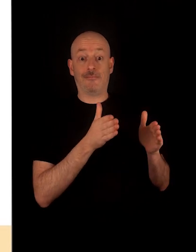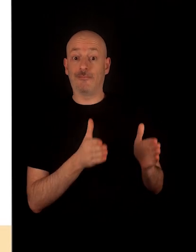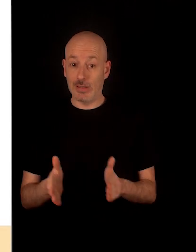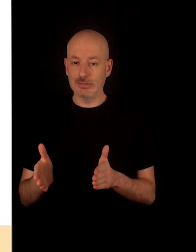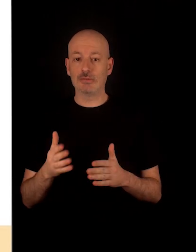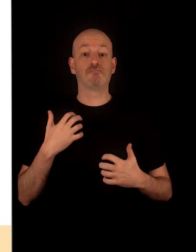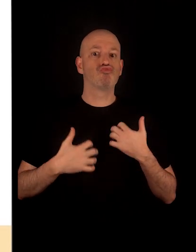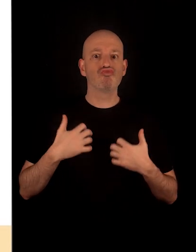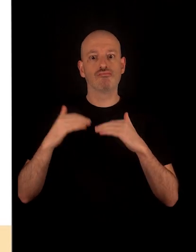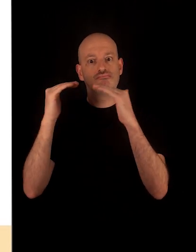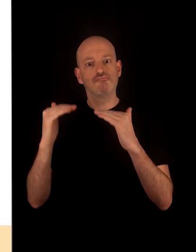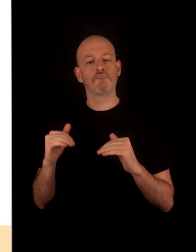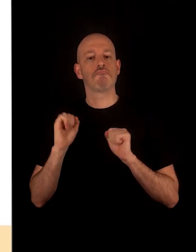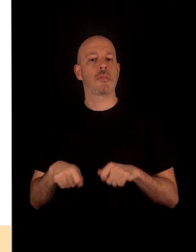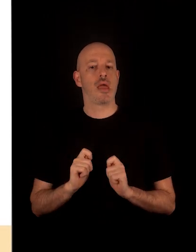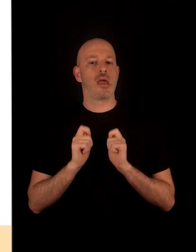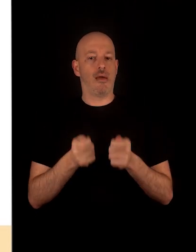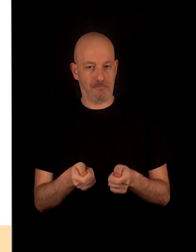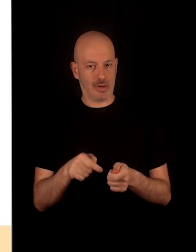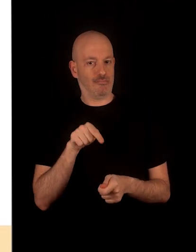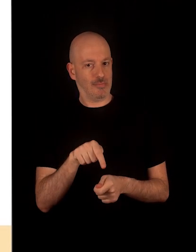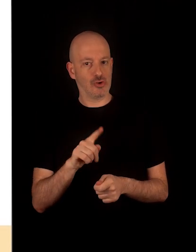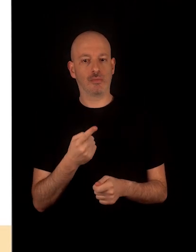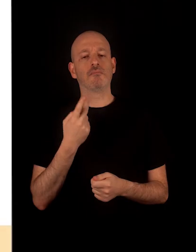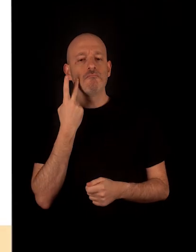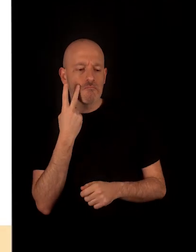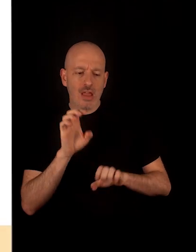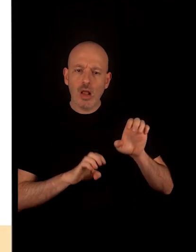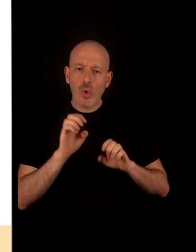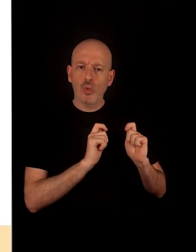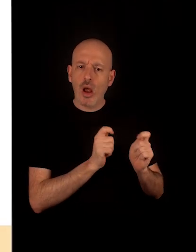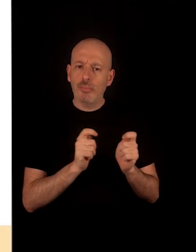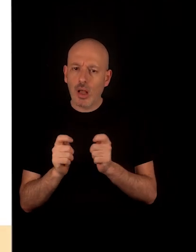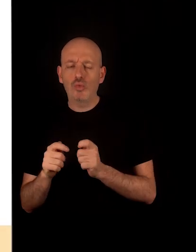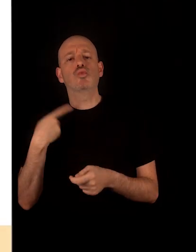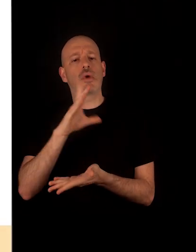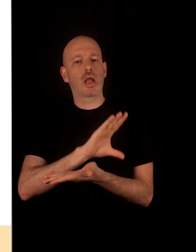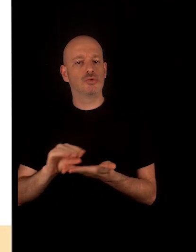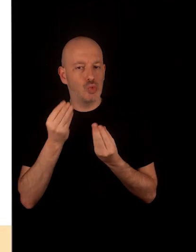music, cultural heritage, performing arts, design and fashion design, visual arts and literature.